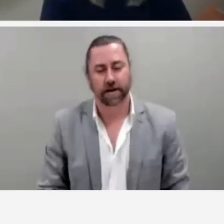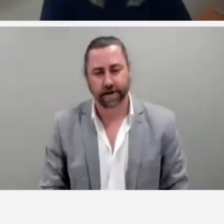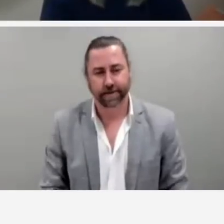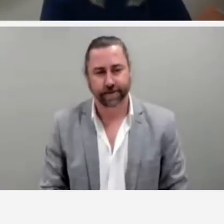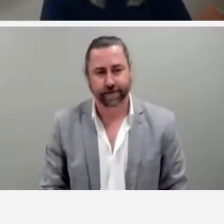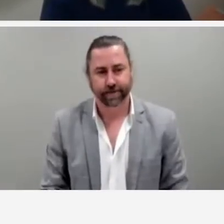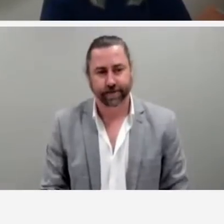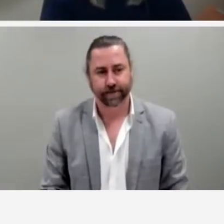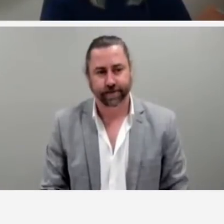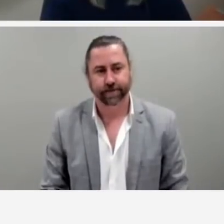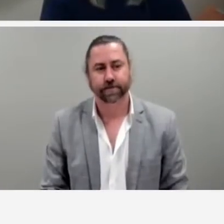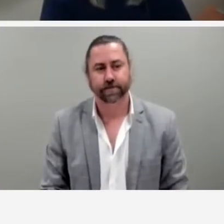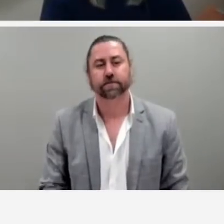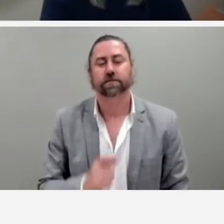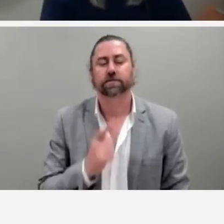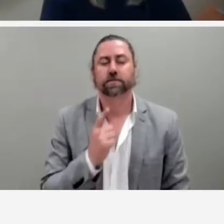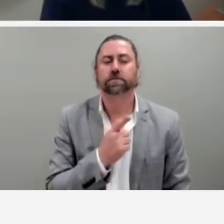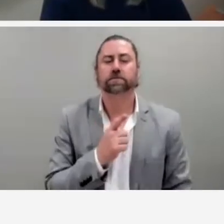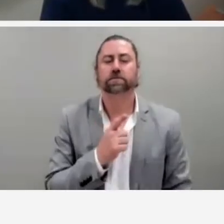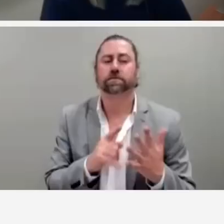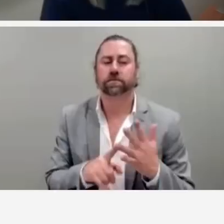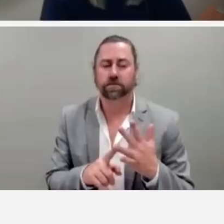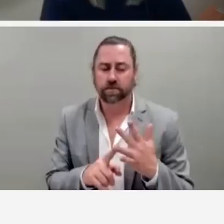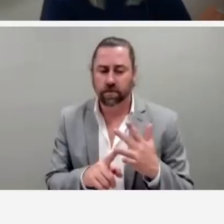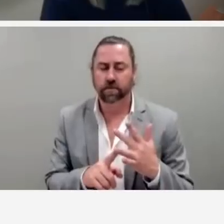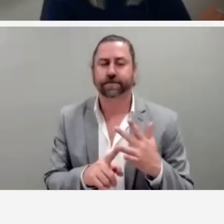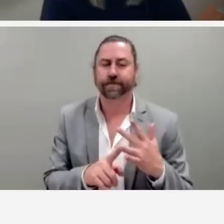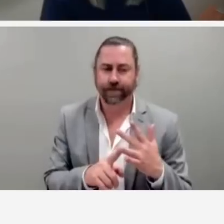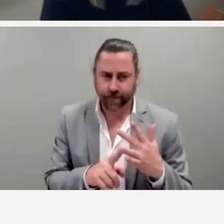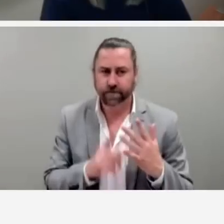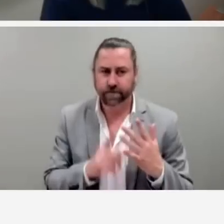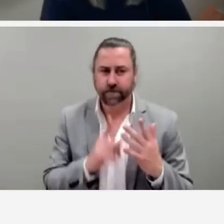So on the design issues I mean there are some things